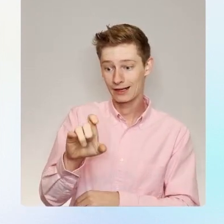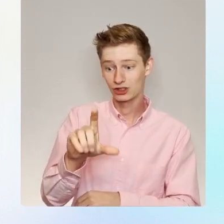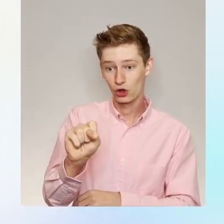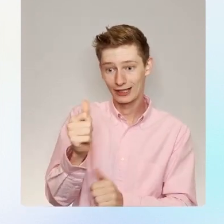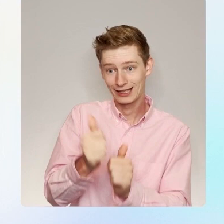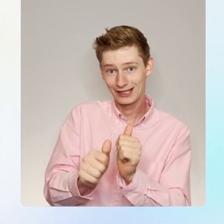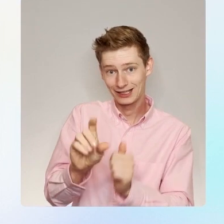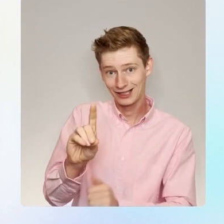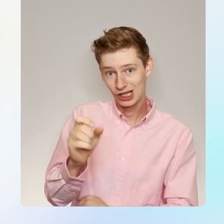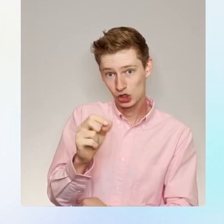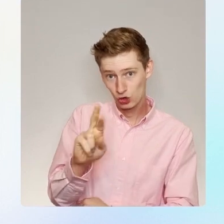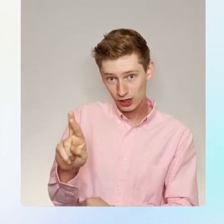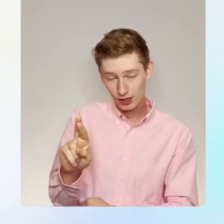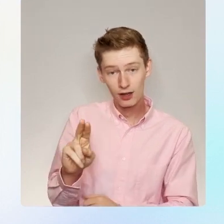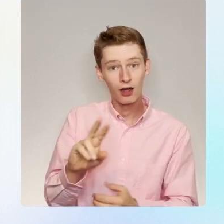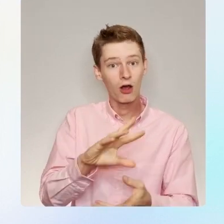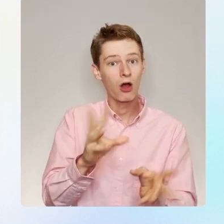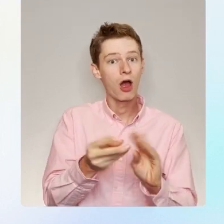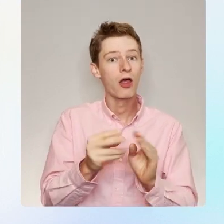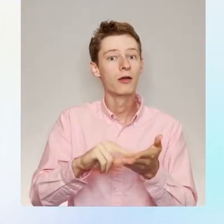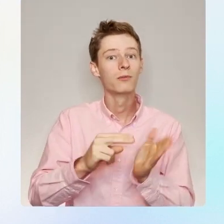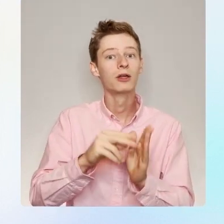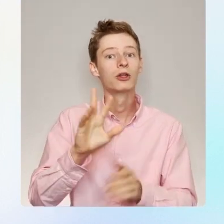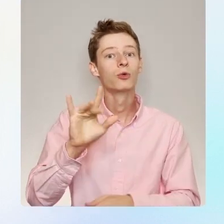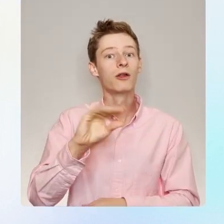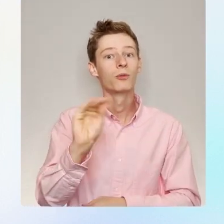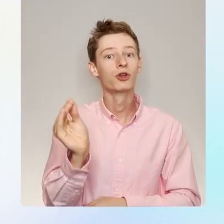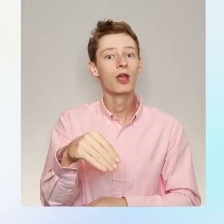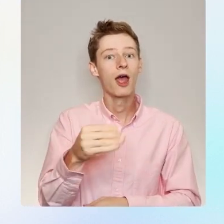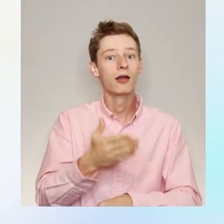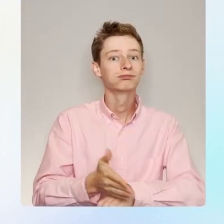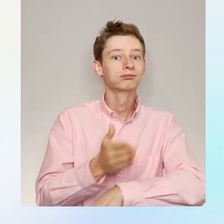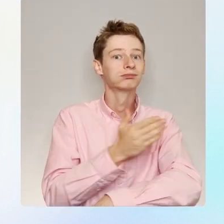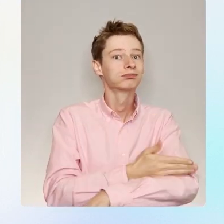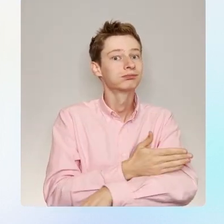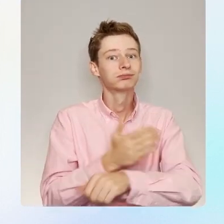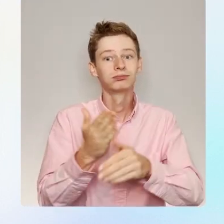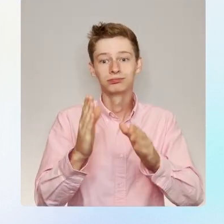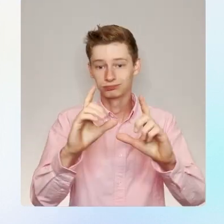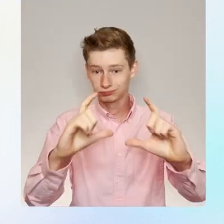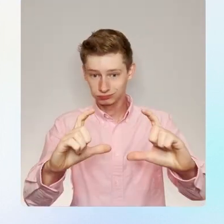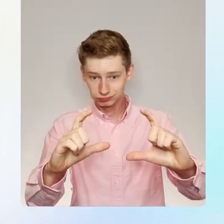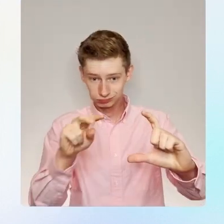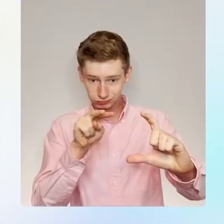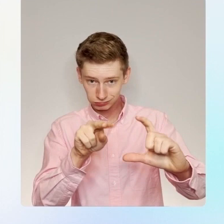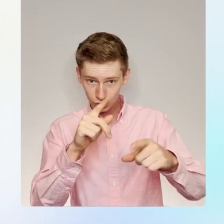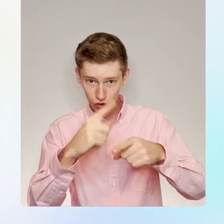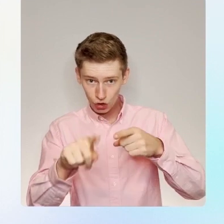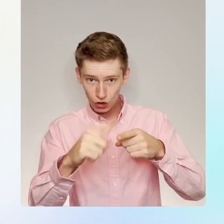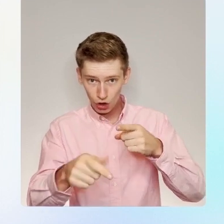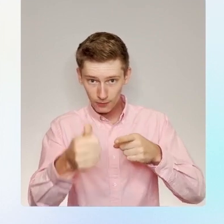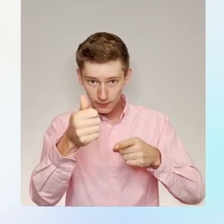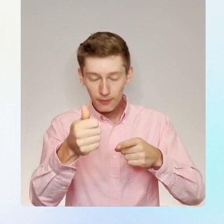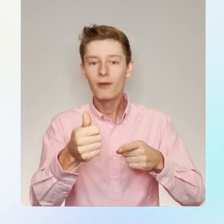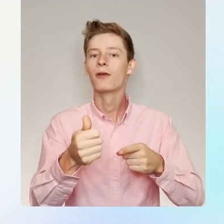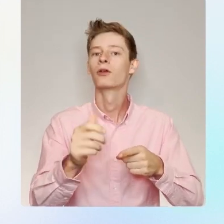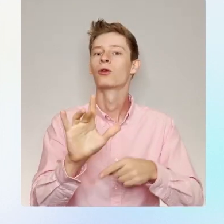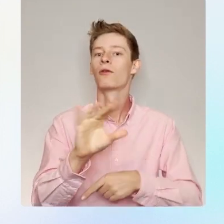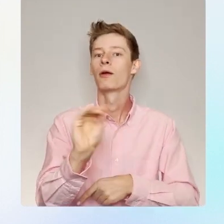we get 25% improvement in full field visual sharpness in the center view and 50% improvement